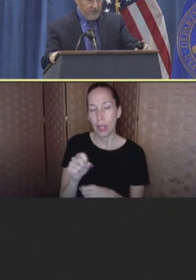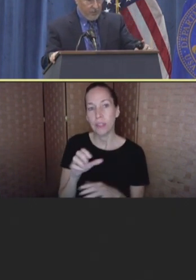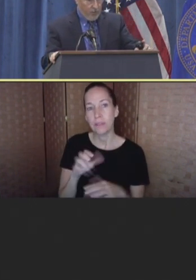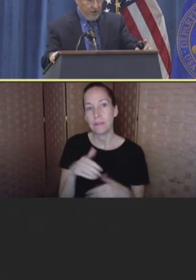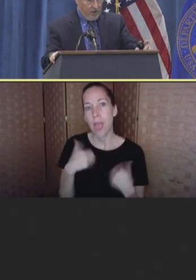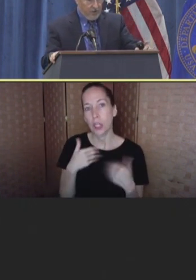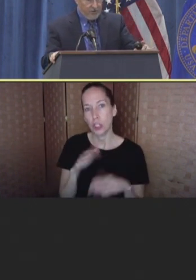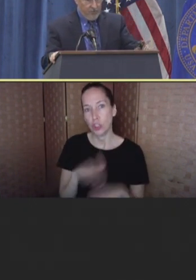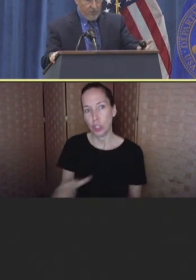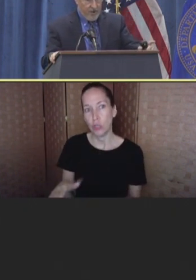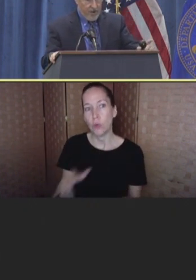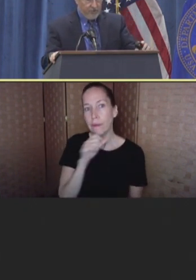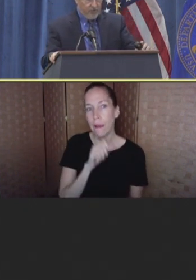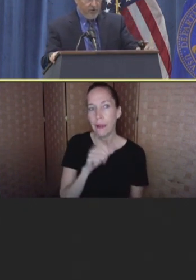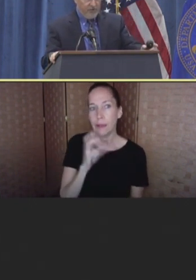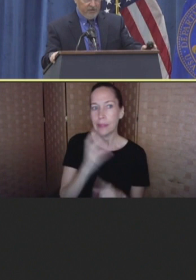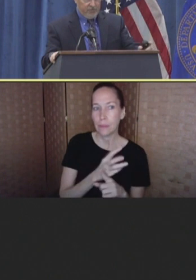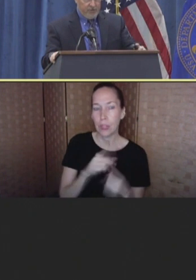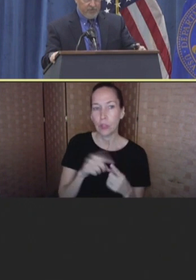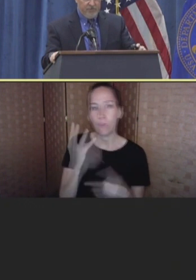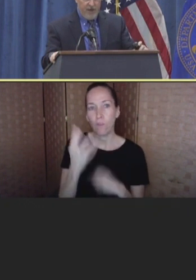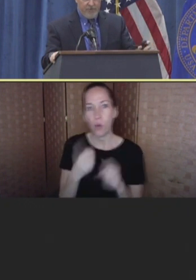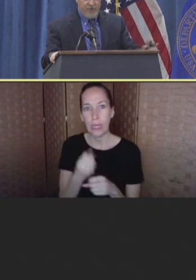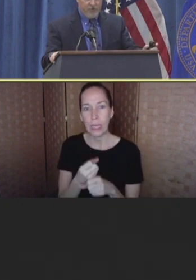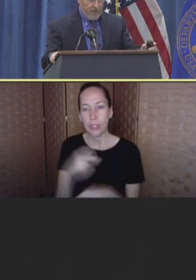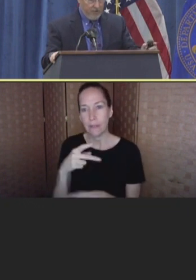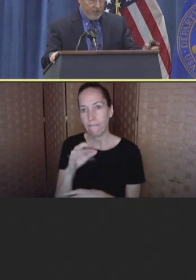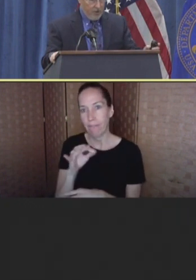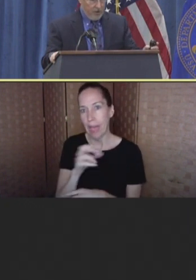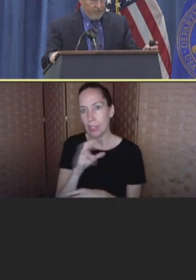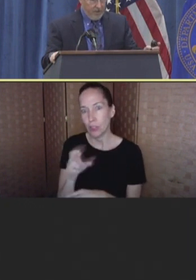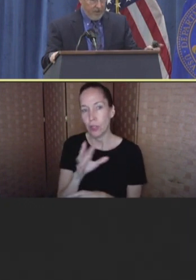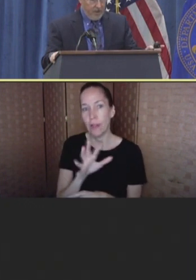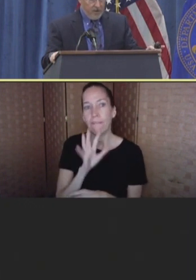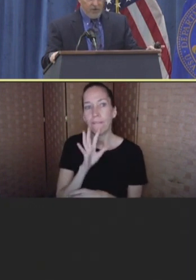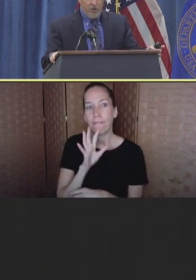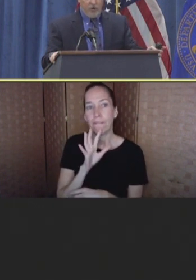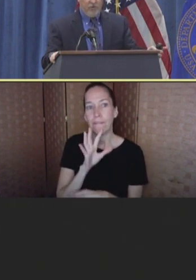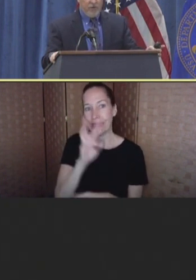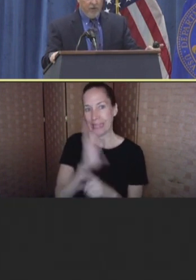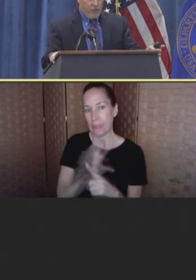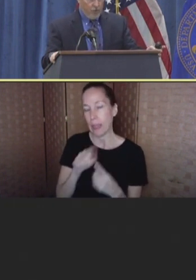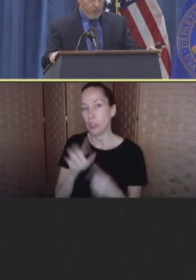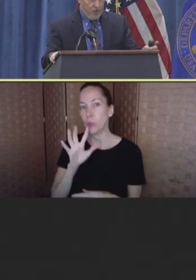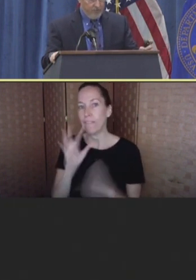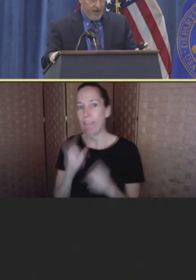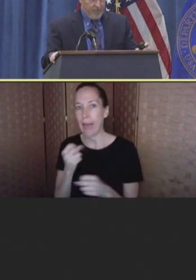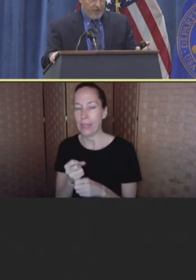four years for Pfizer and six months to five years for Moderna; a total of over 1.5 million